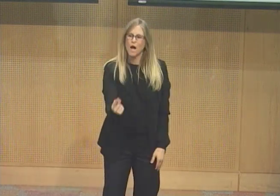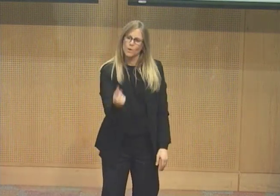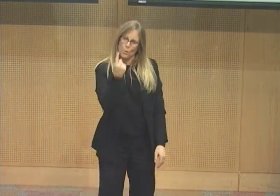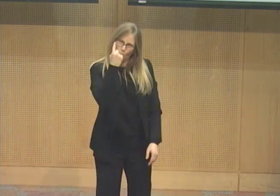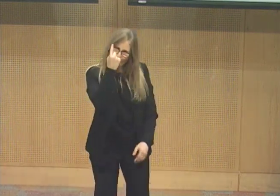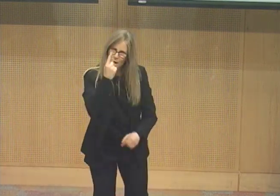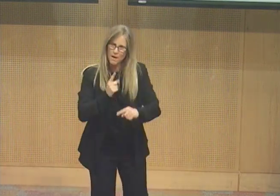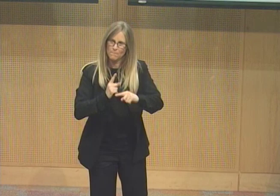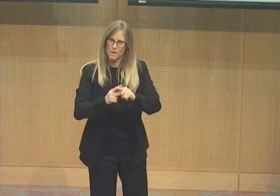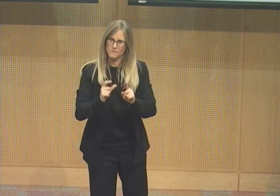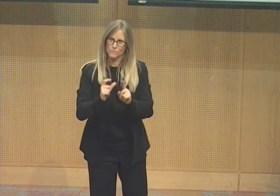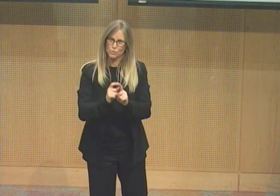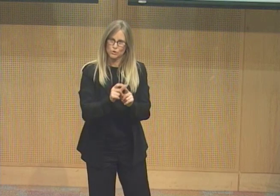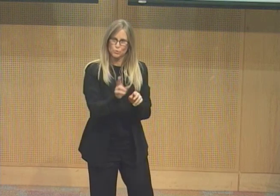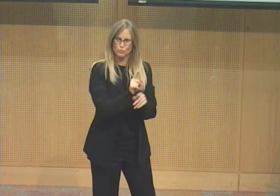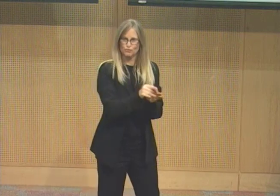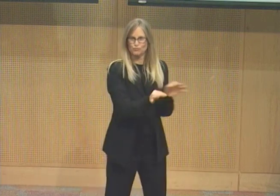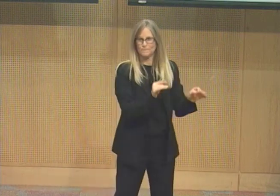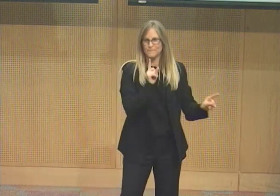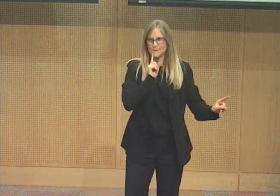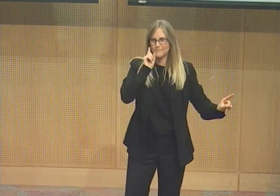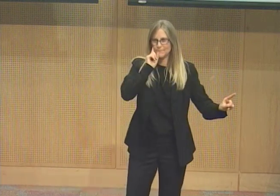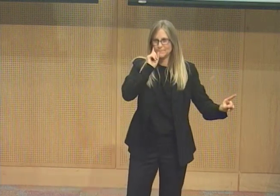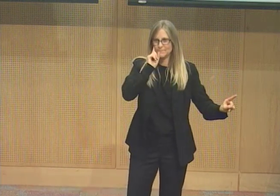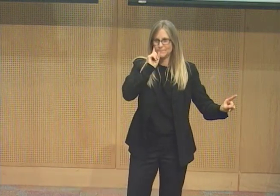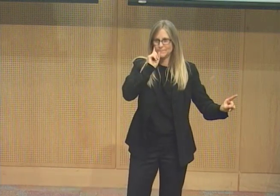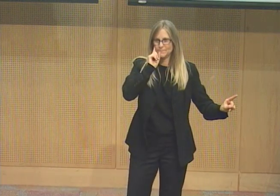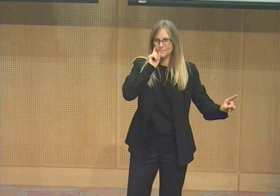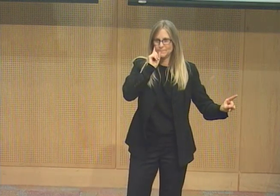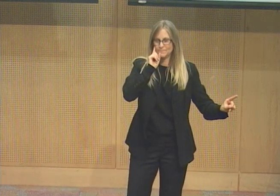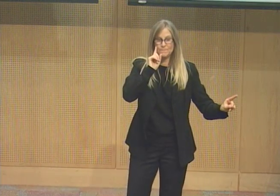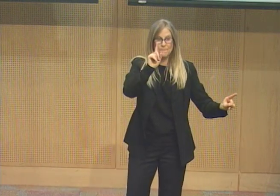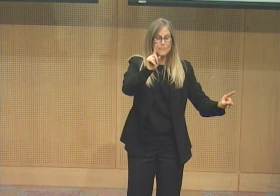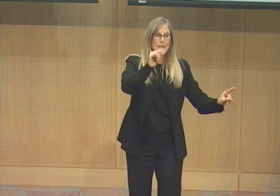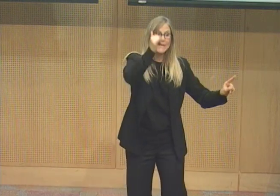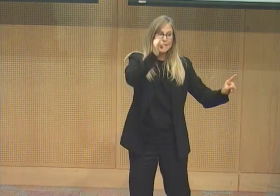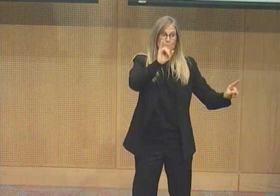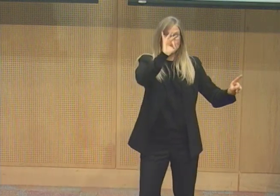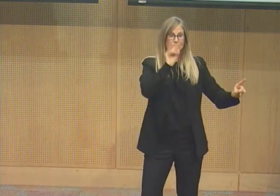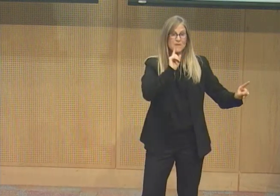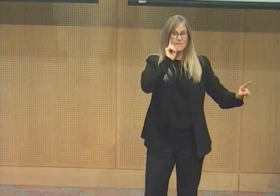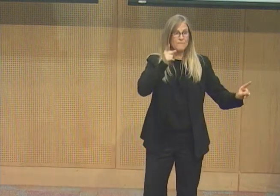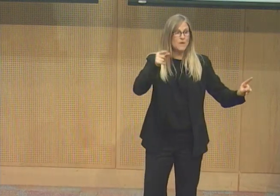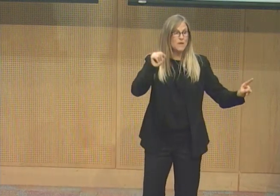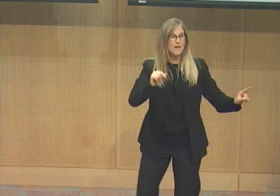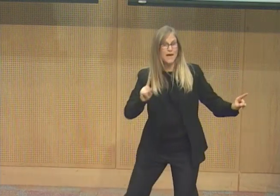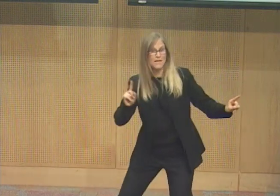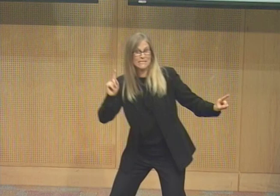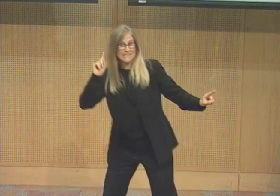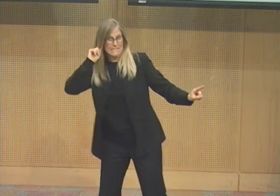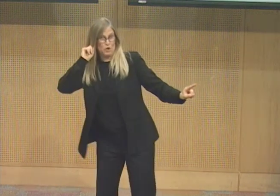They came up with the same result. Not one positive word was used to describe Deaf persons.